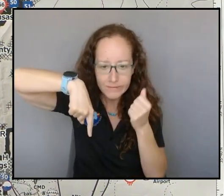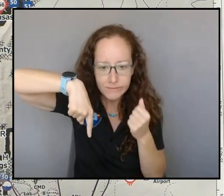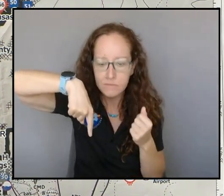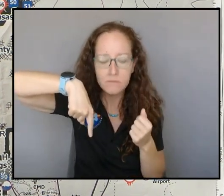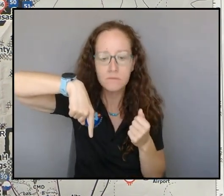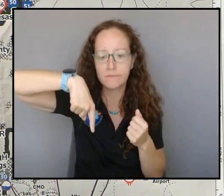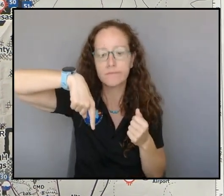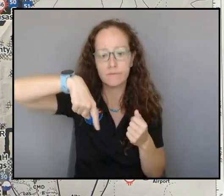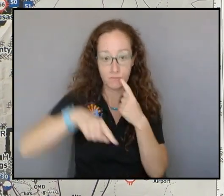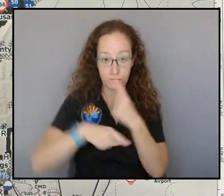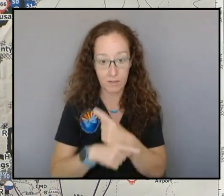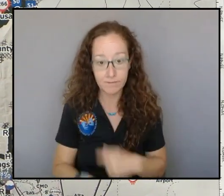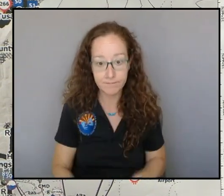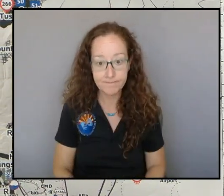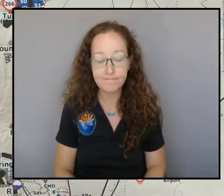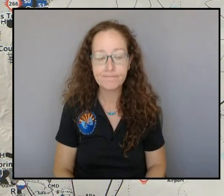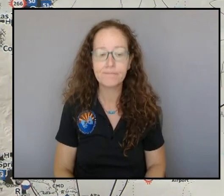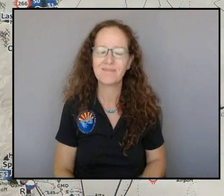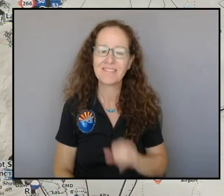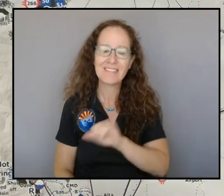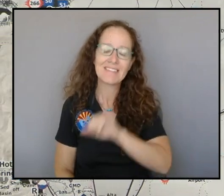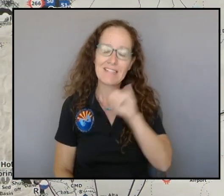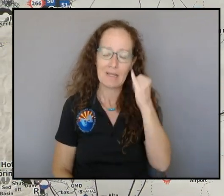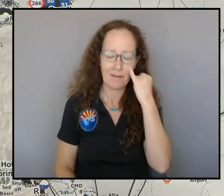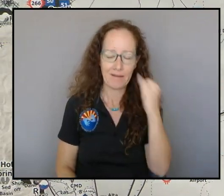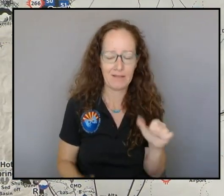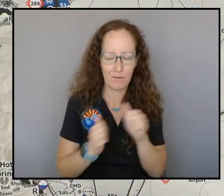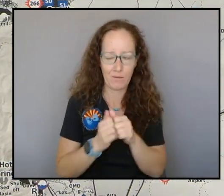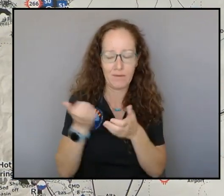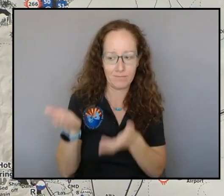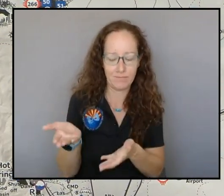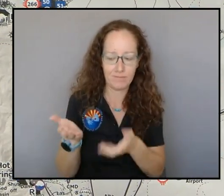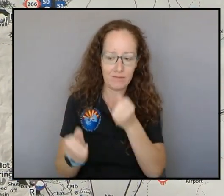So, the same kind of principle applies out on the landscape.